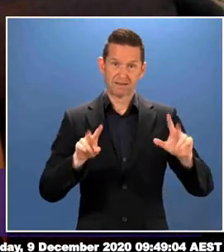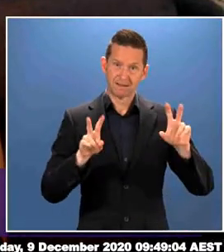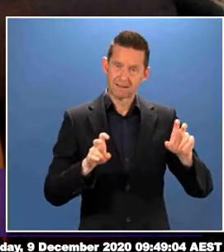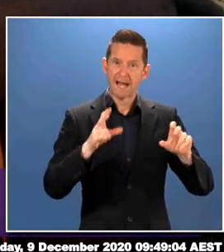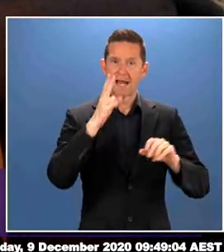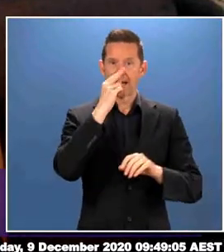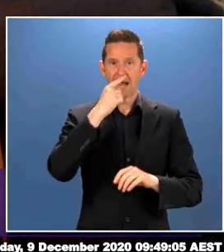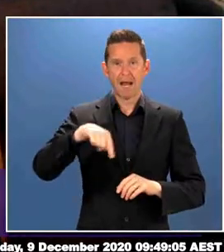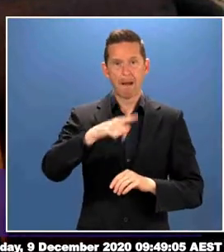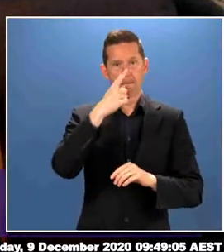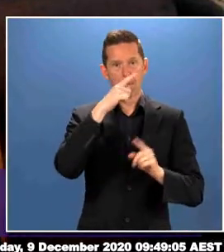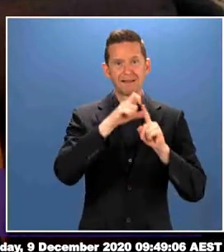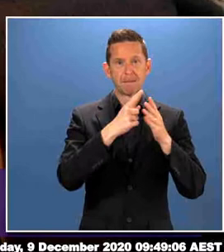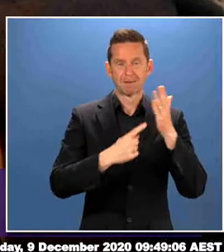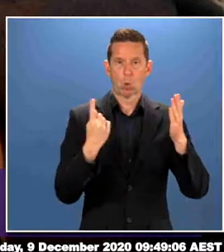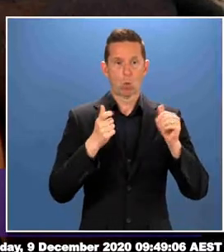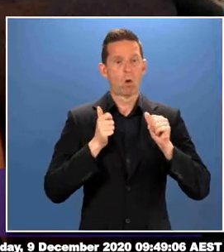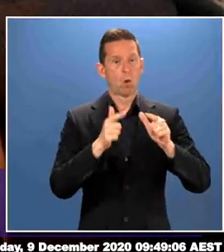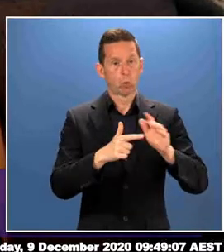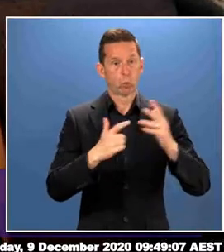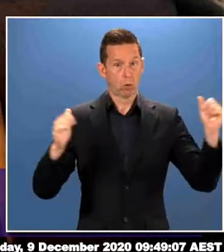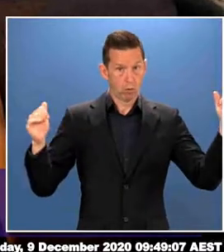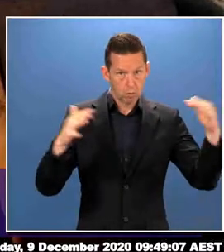attended the Summit really wanted to be able to bring their full selves